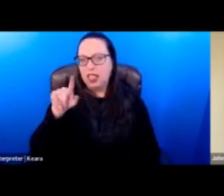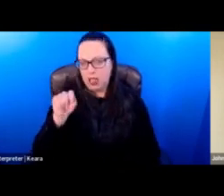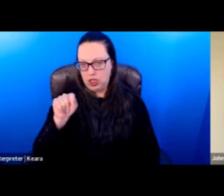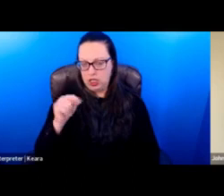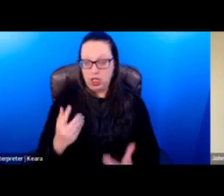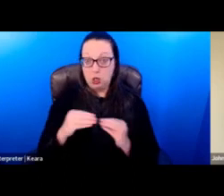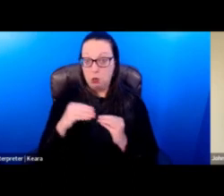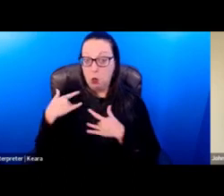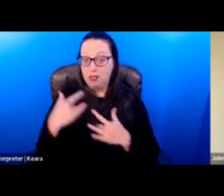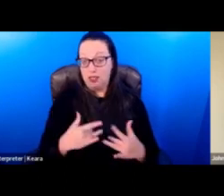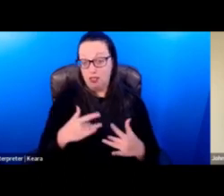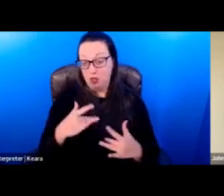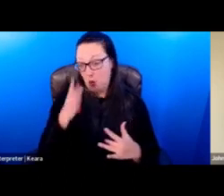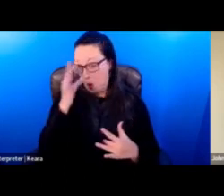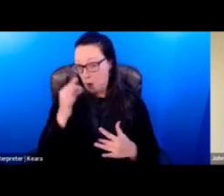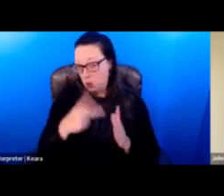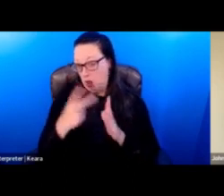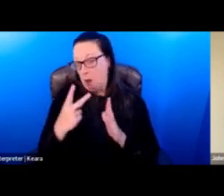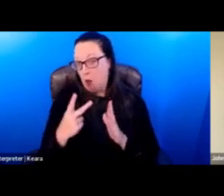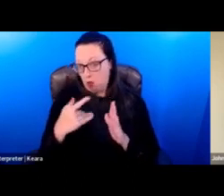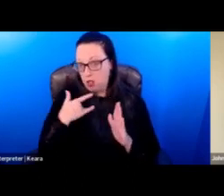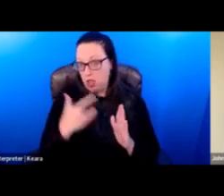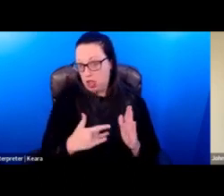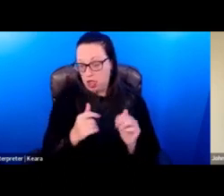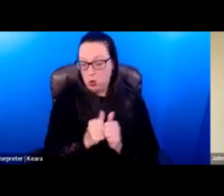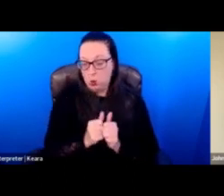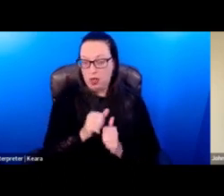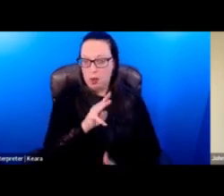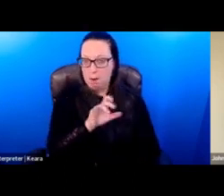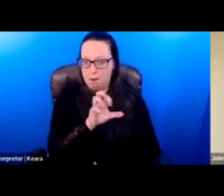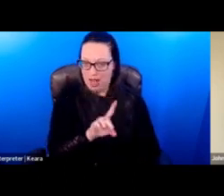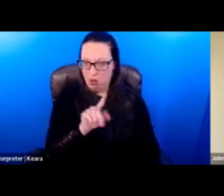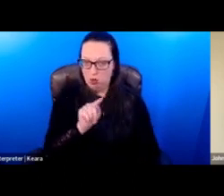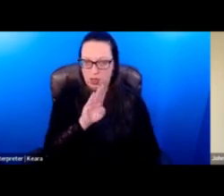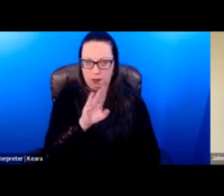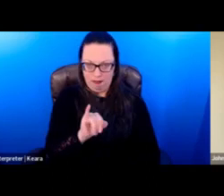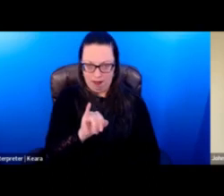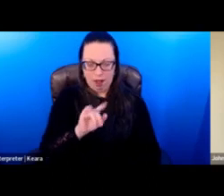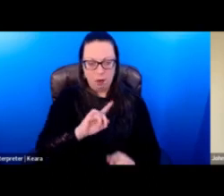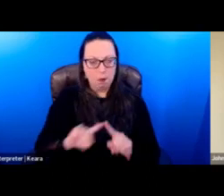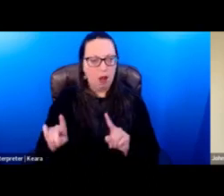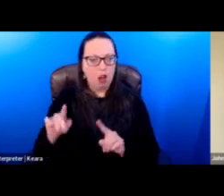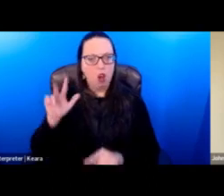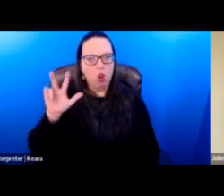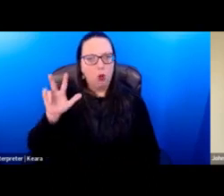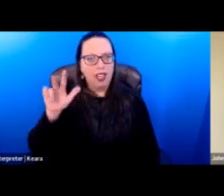to are almost twice as likely with a mild TBI with loss of consciousness, but three or three and a half times more